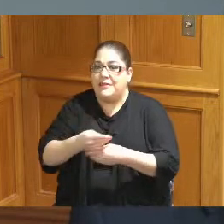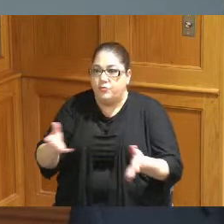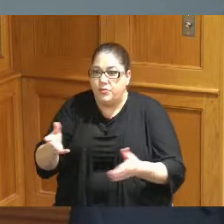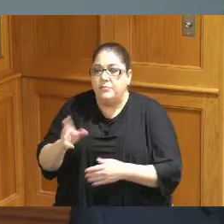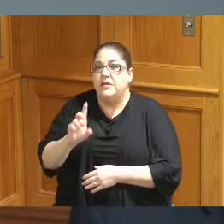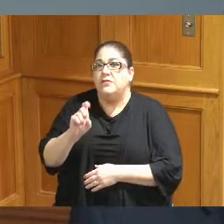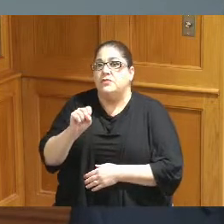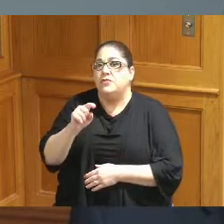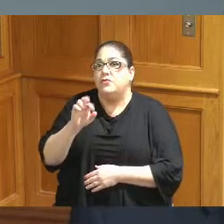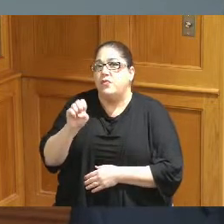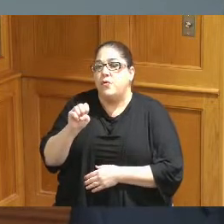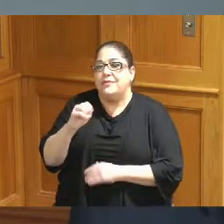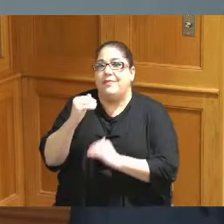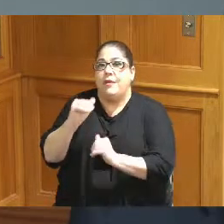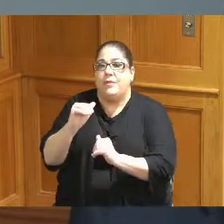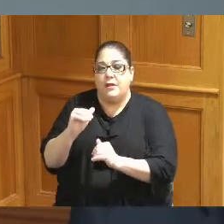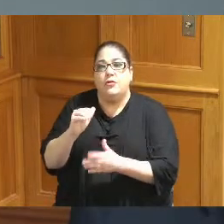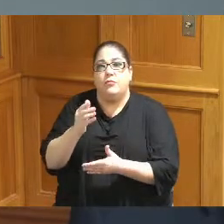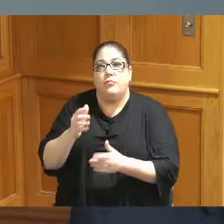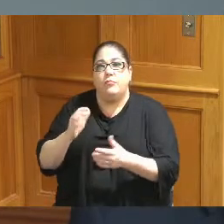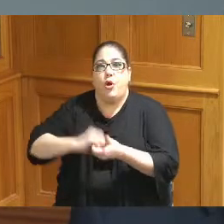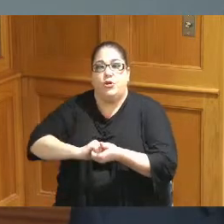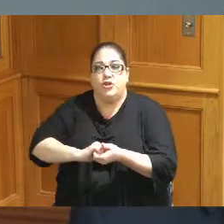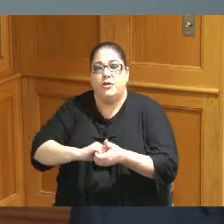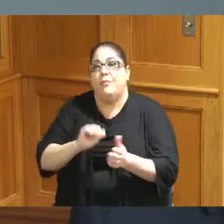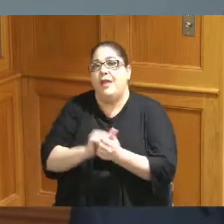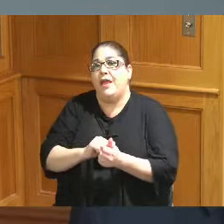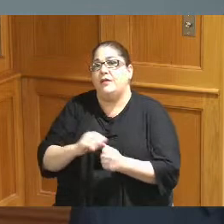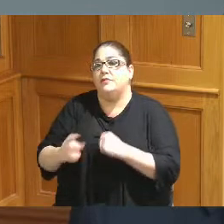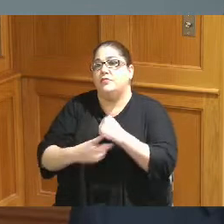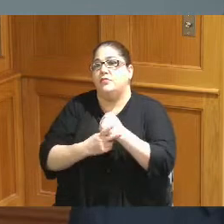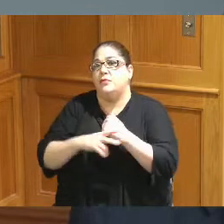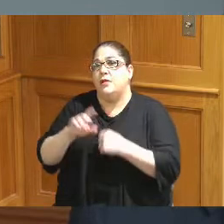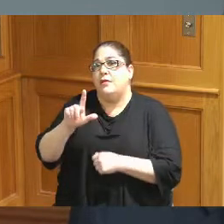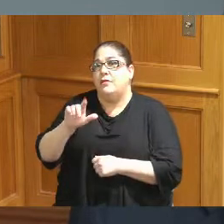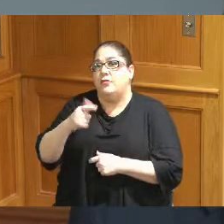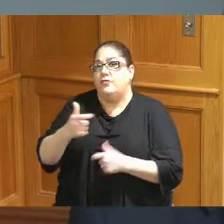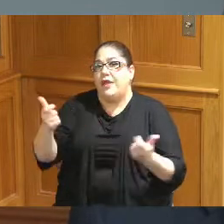limited partnership and Meyer Great Lakes limited partnership the Administration recommends approval